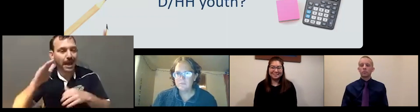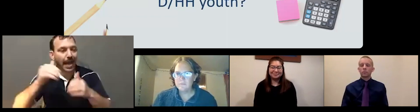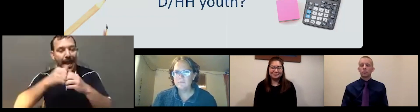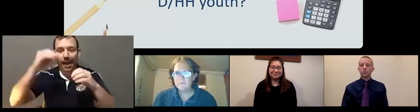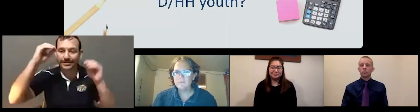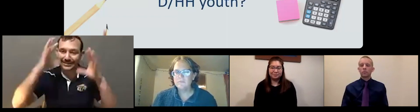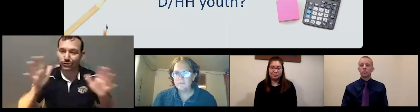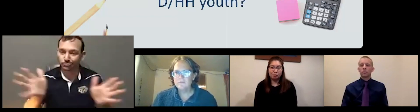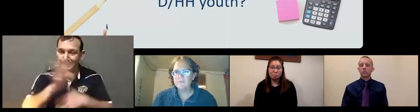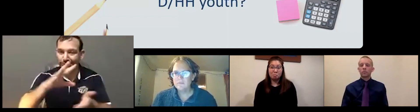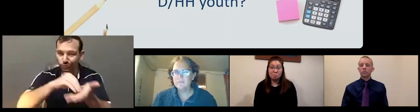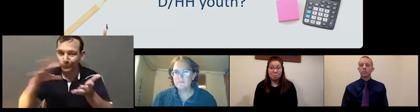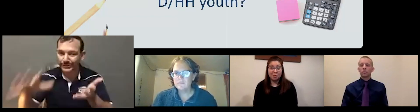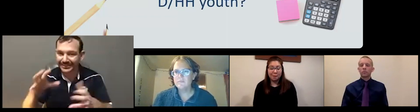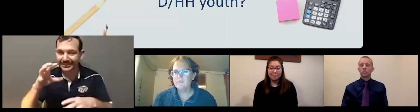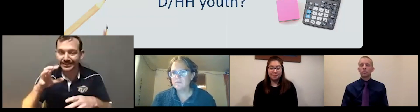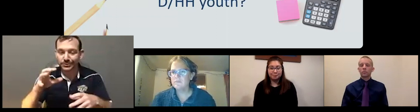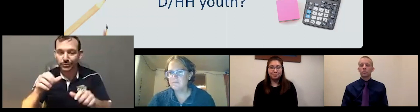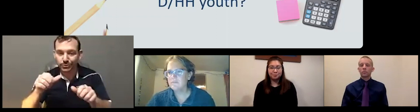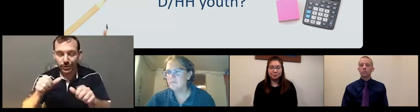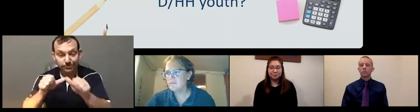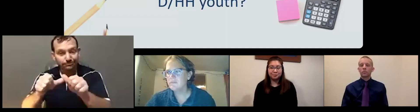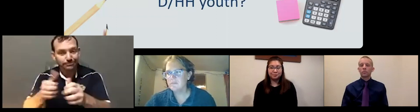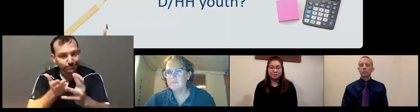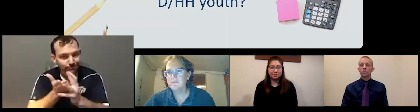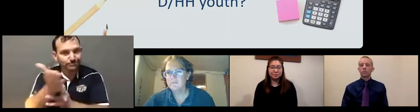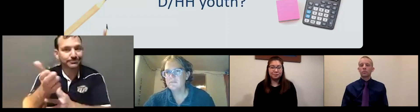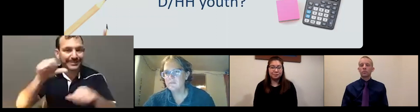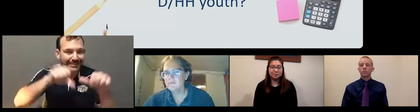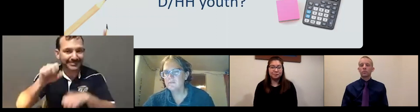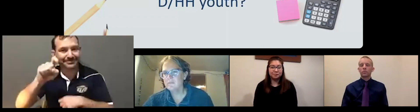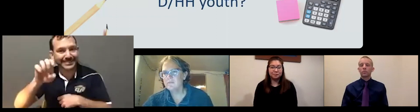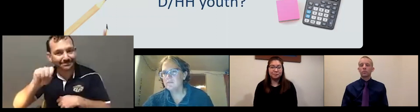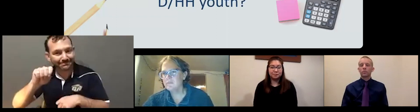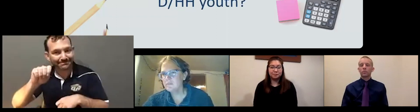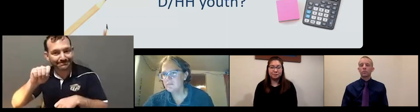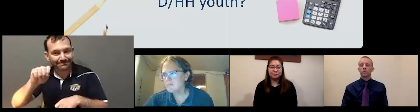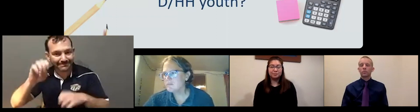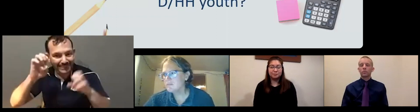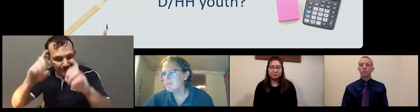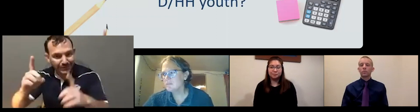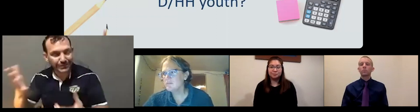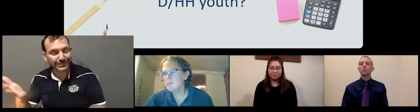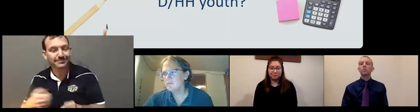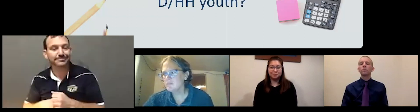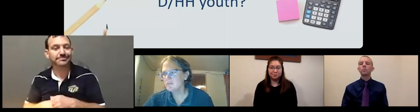How should teachers encourage their students to pursue science/STEM education?